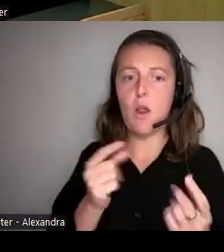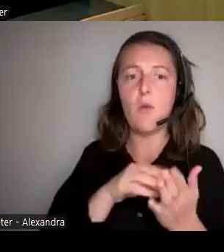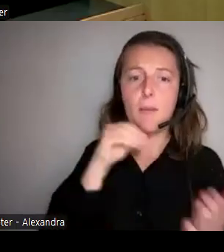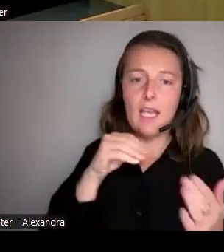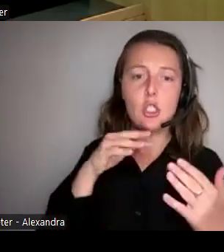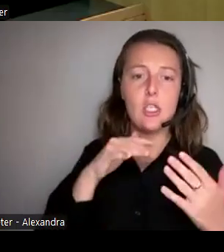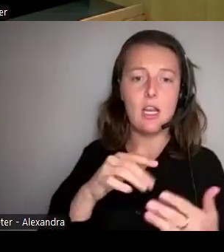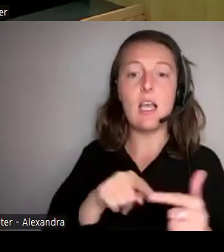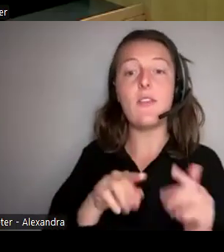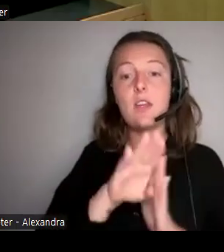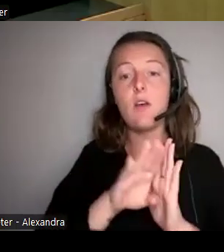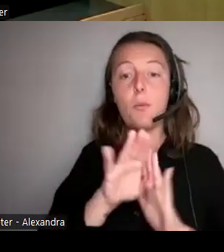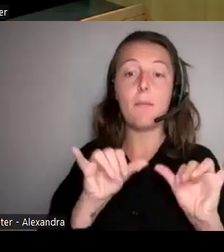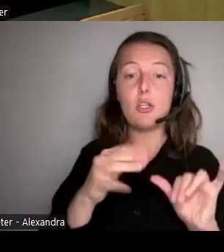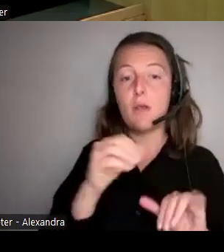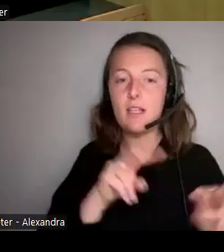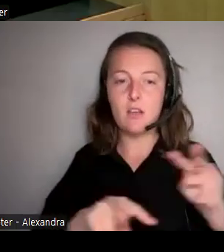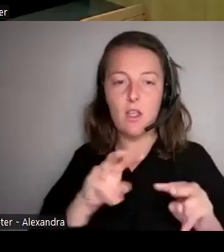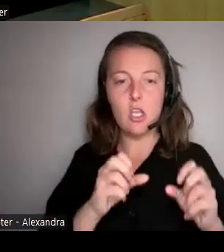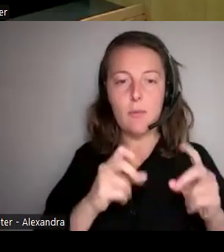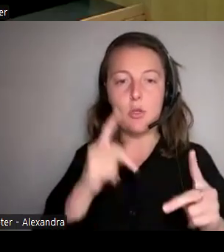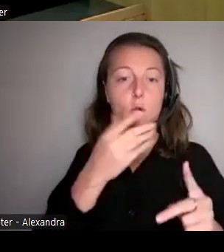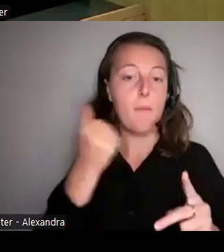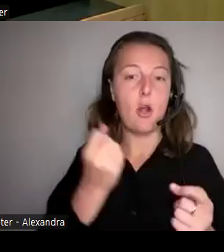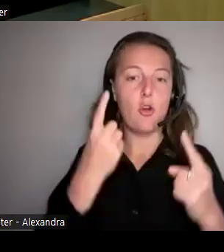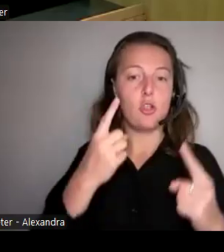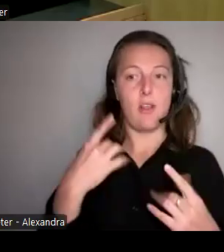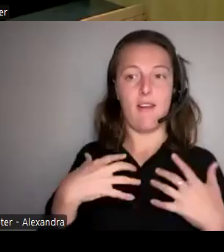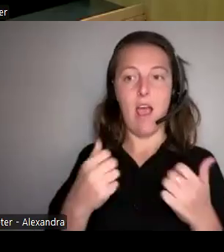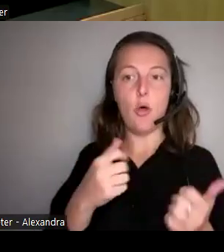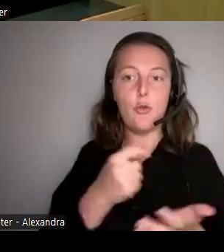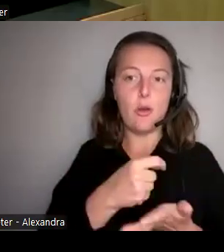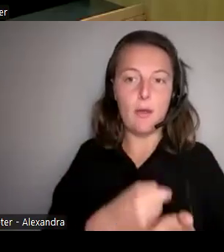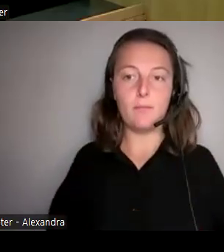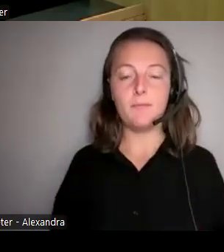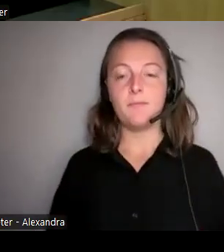measurement and surveillance opportunities to better understand health um treatment. So he's on